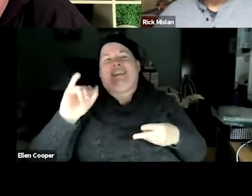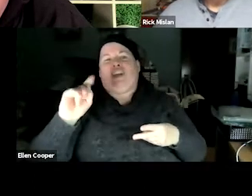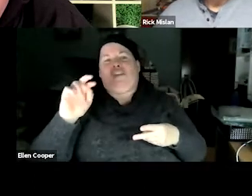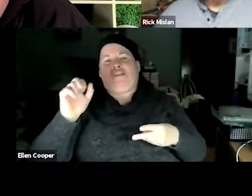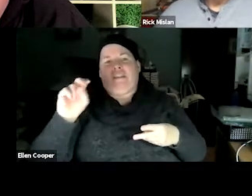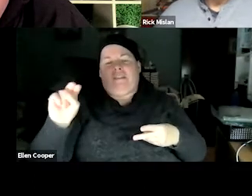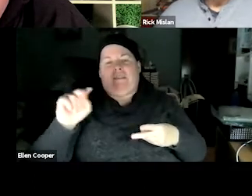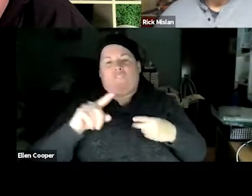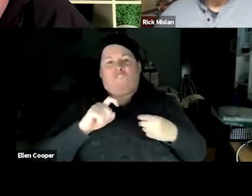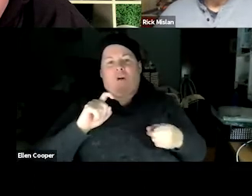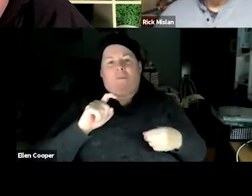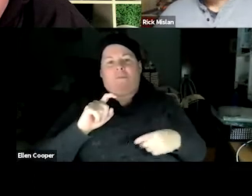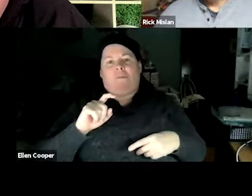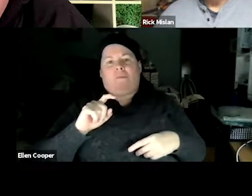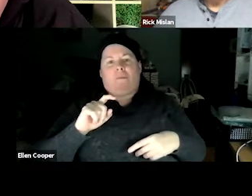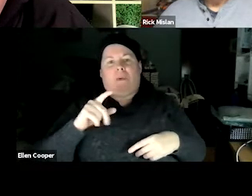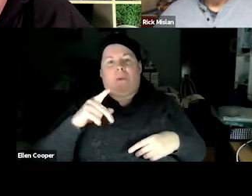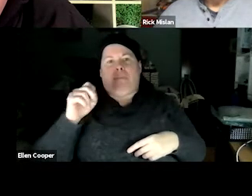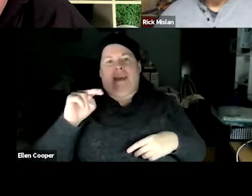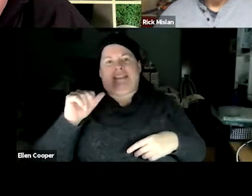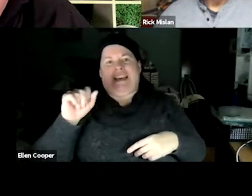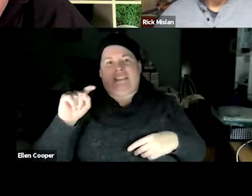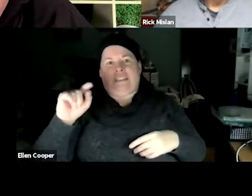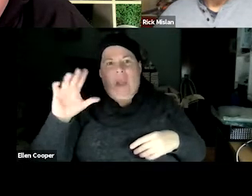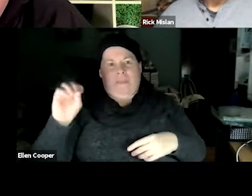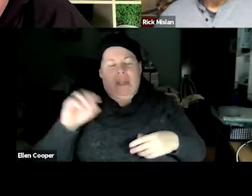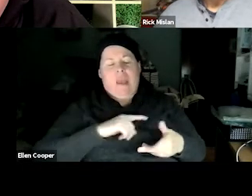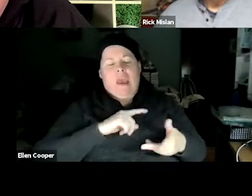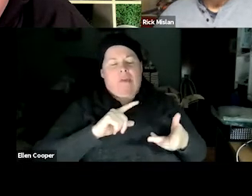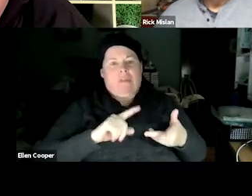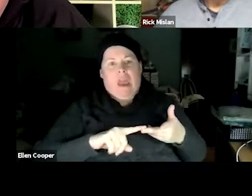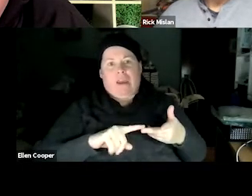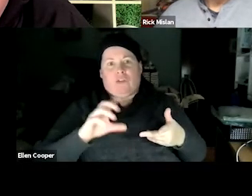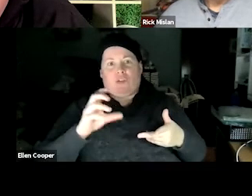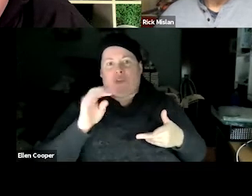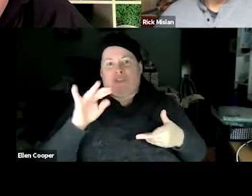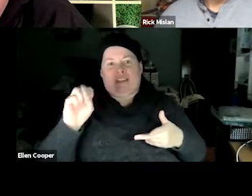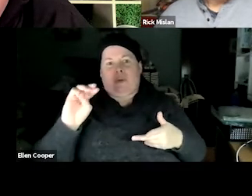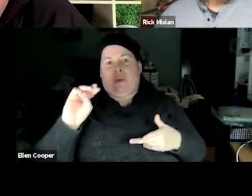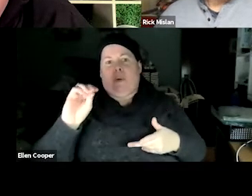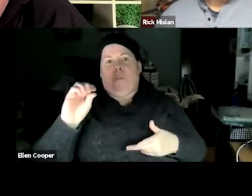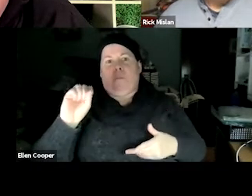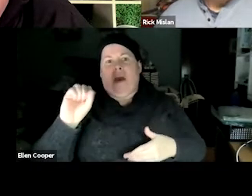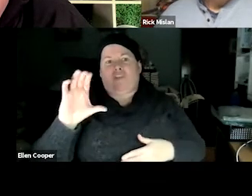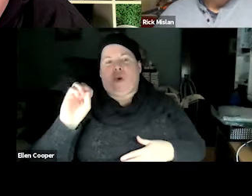consulting pen test company. CalebBarlow: They're going, yeah. Rick Mislan: And after that is Chris Moskowitz who are muscovite is sorry,